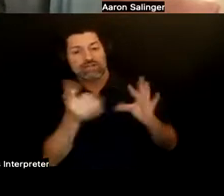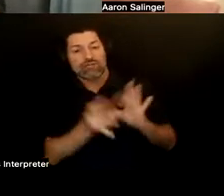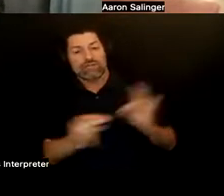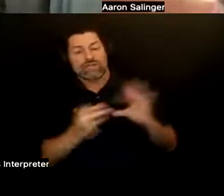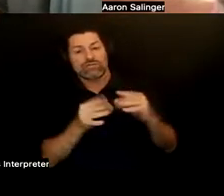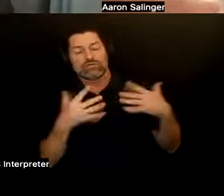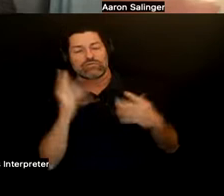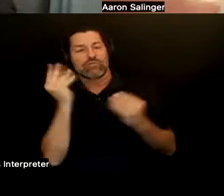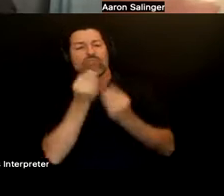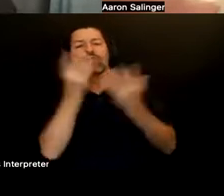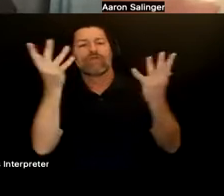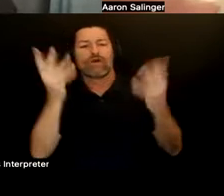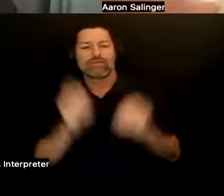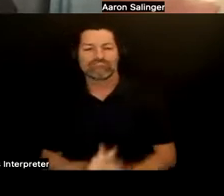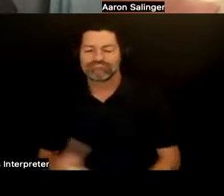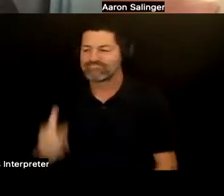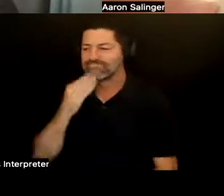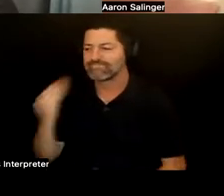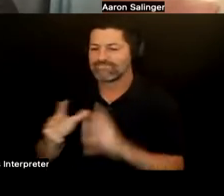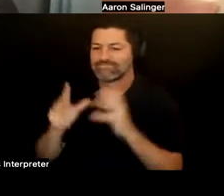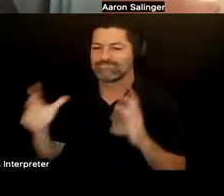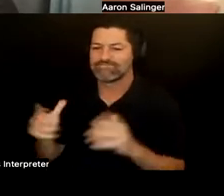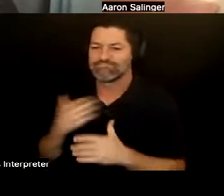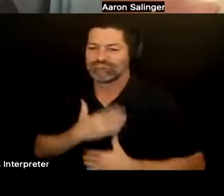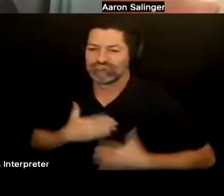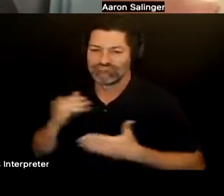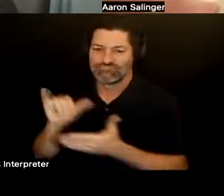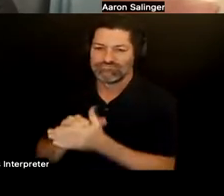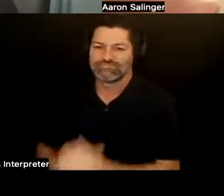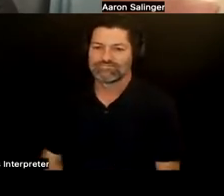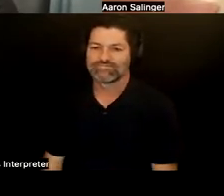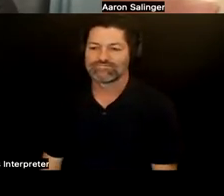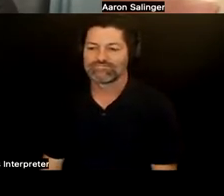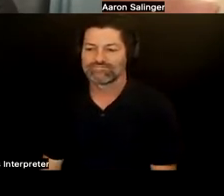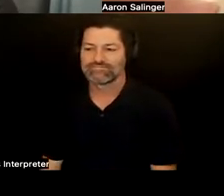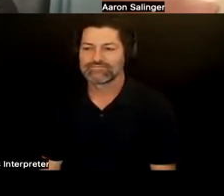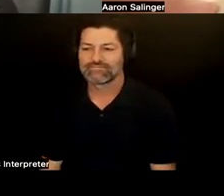19:51:27 Oh, thank you so much. I appreciate that other questions you must have.